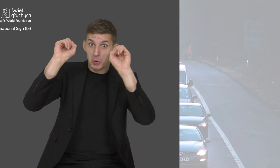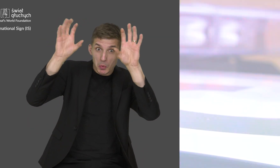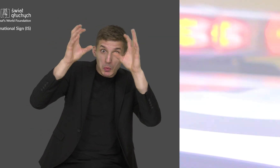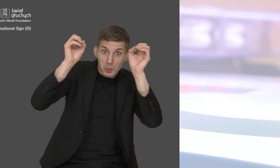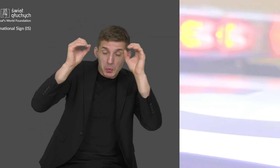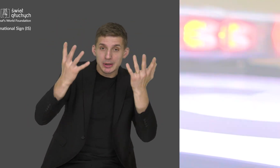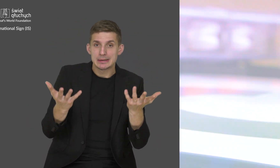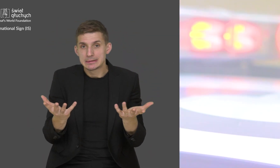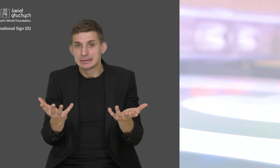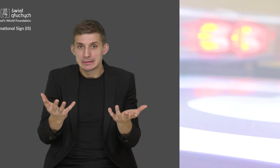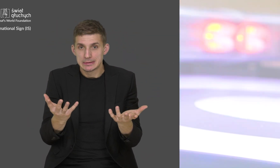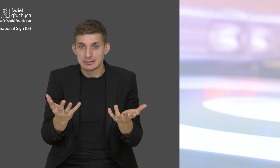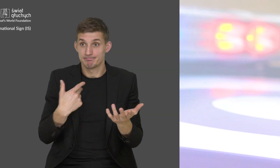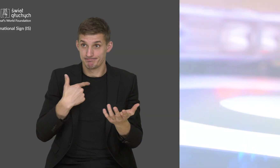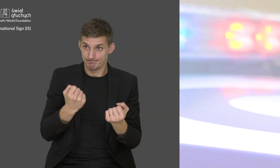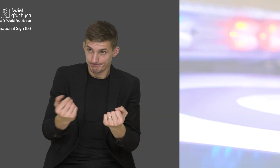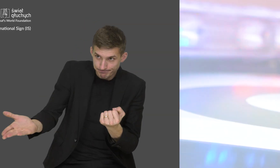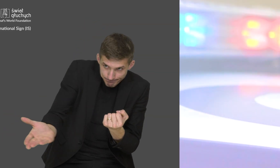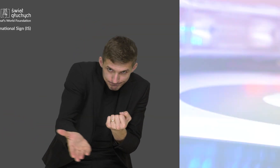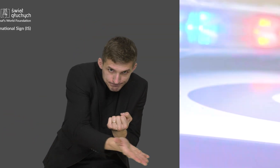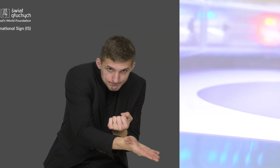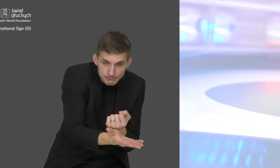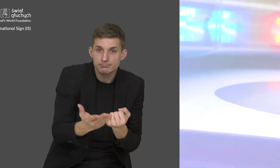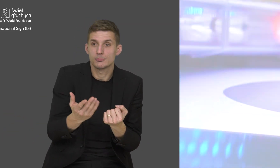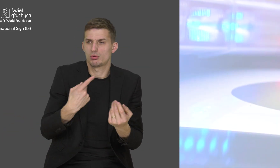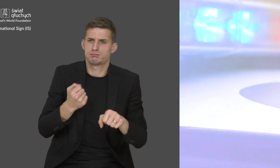A deaf driver might try to yield to such a vehicle